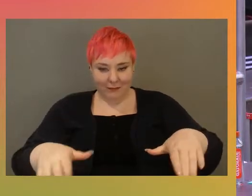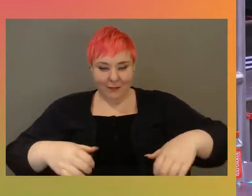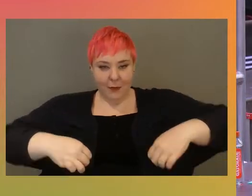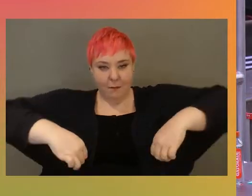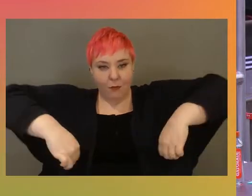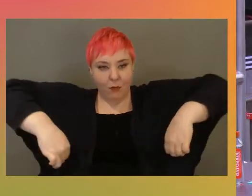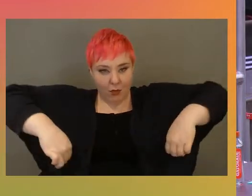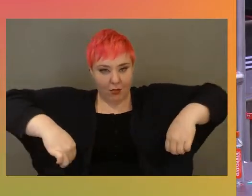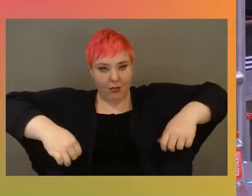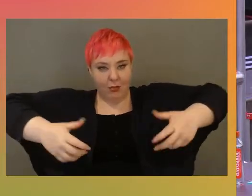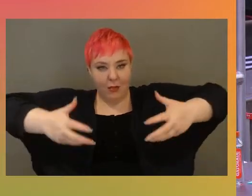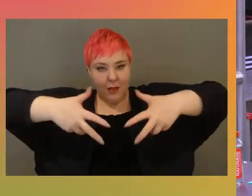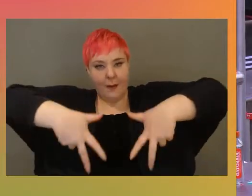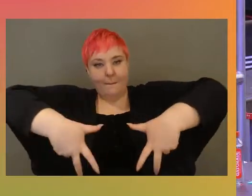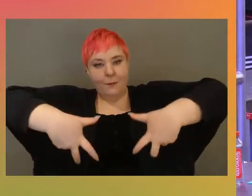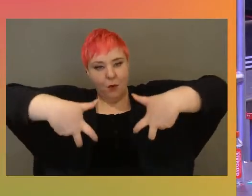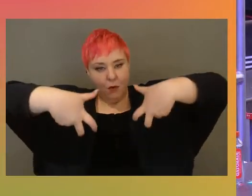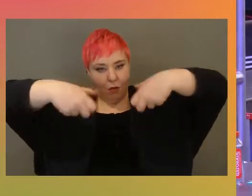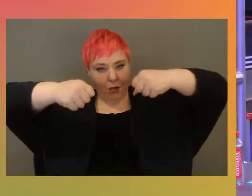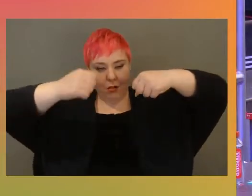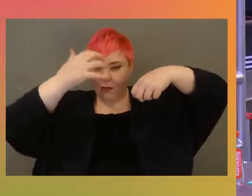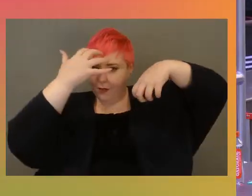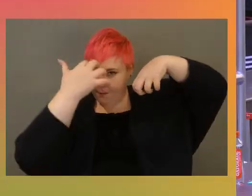TURN COUNTERCLOCKWISE.